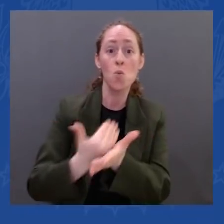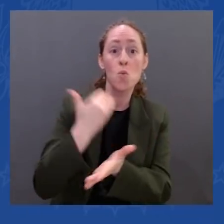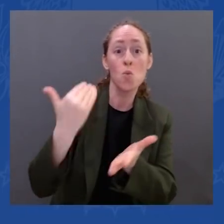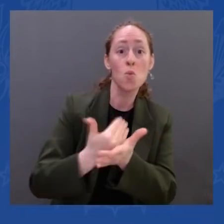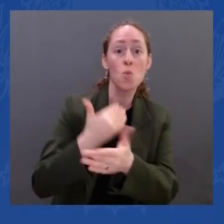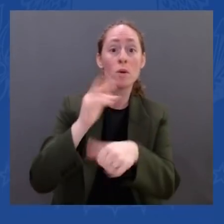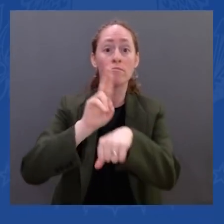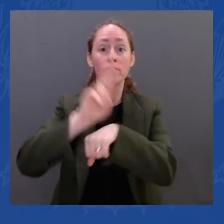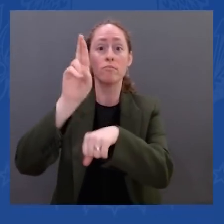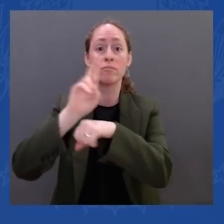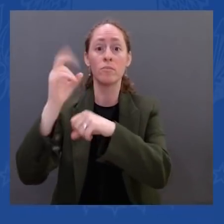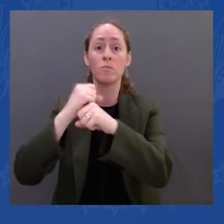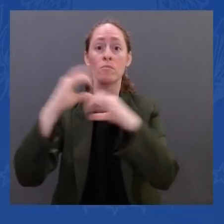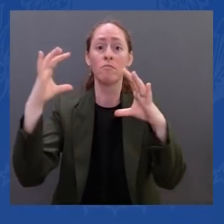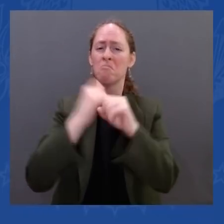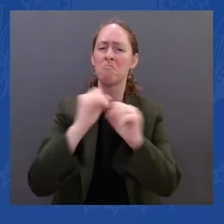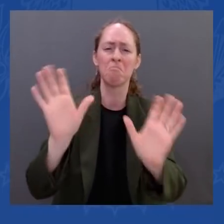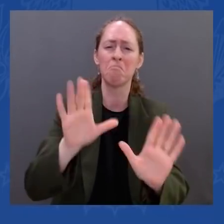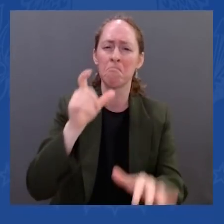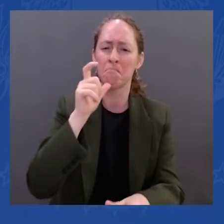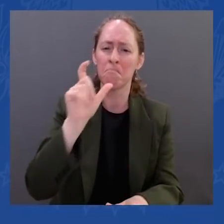Engagement in the Indo-Pacific by the United States,